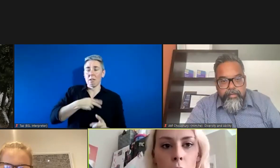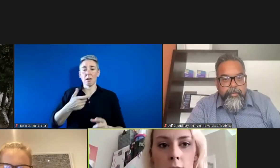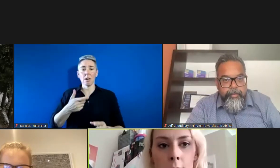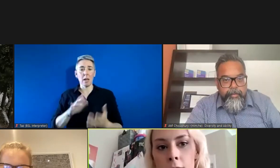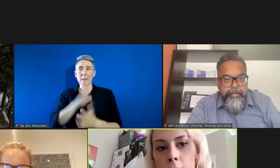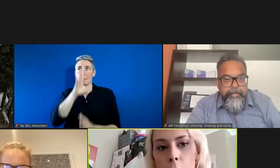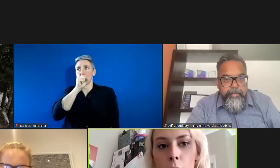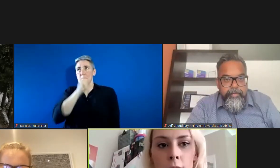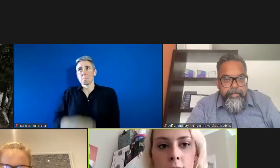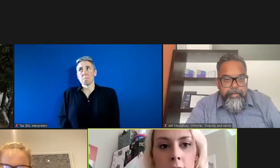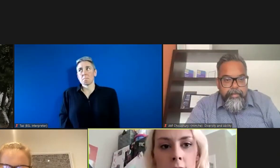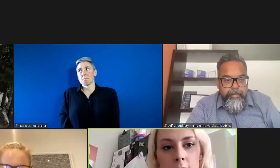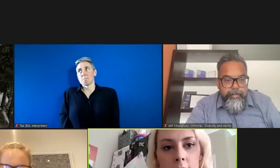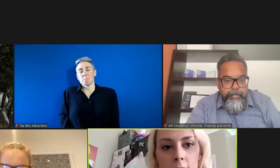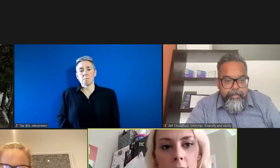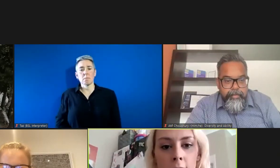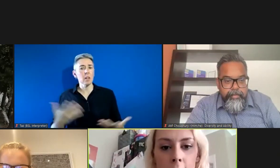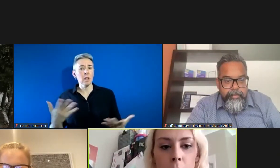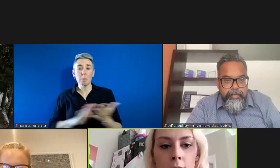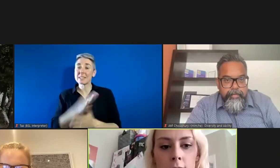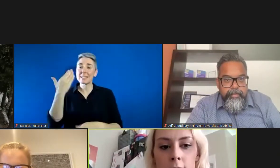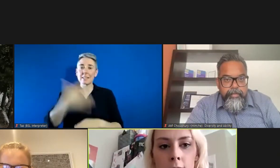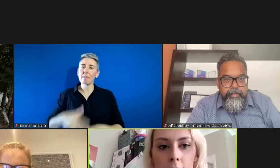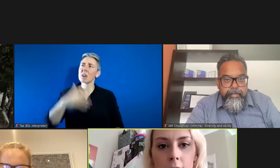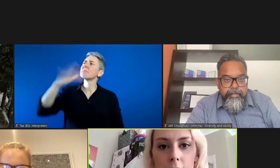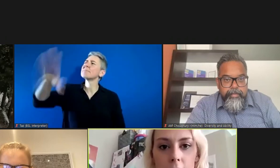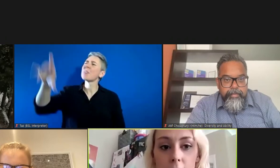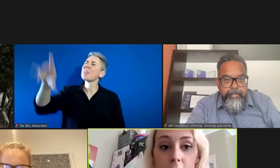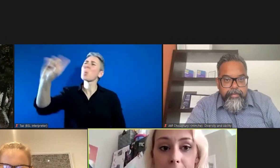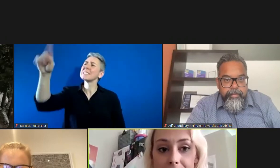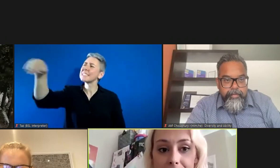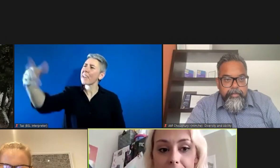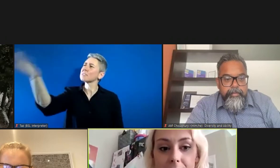what is going on? What is this and let me understand it. I